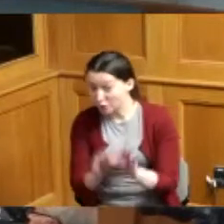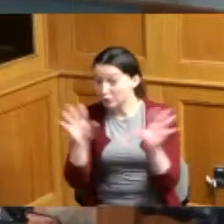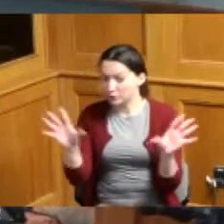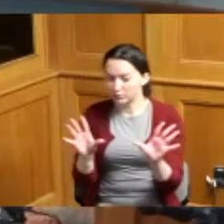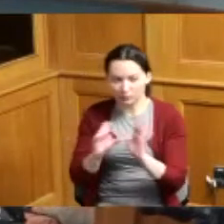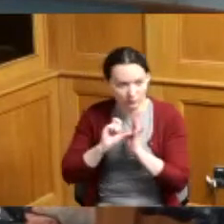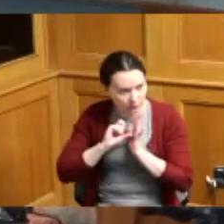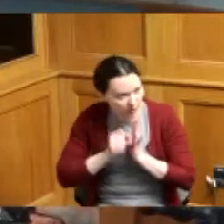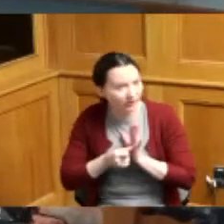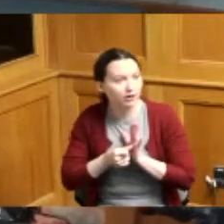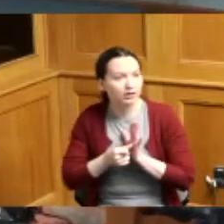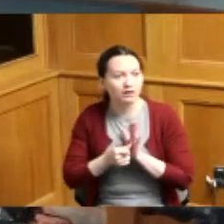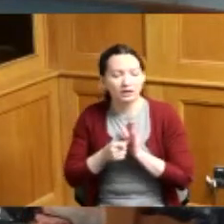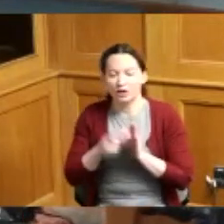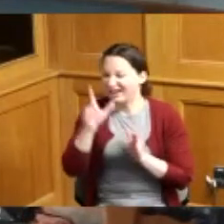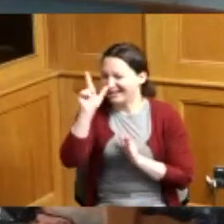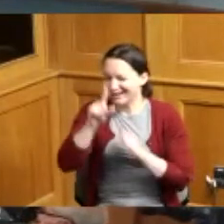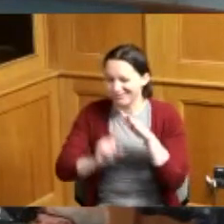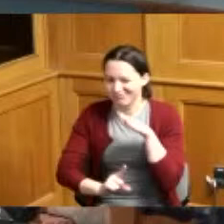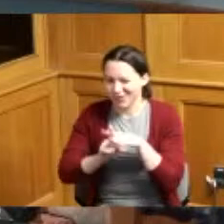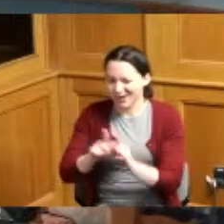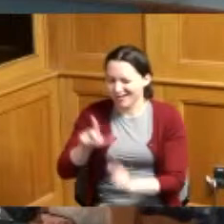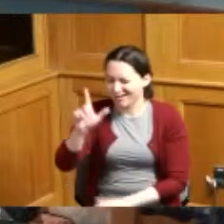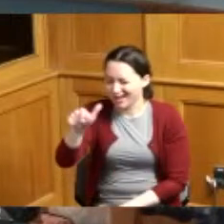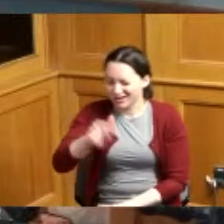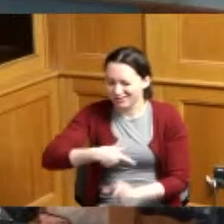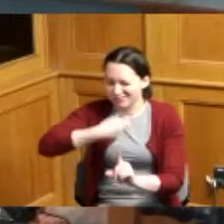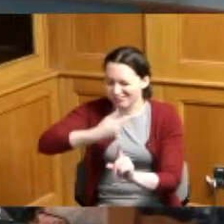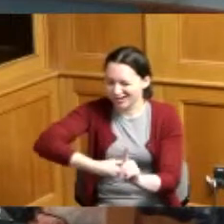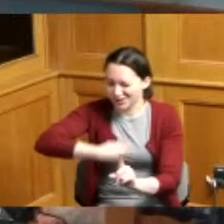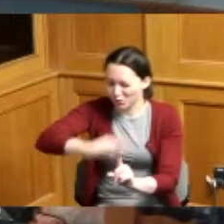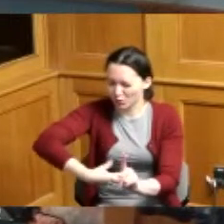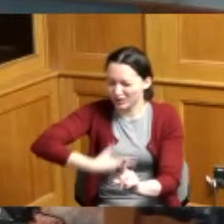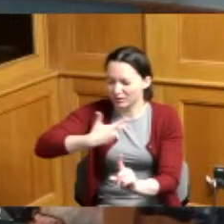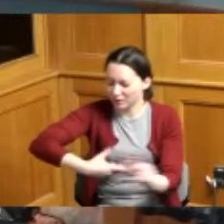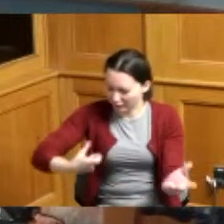is going to be coming up in fewer months than probably all of us would like but um